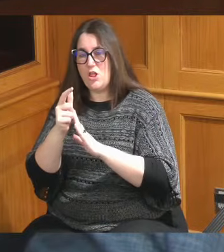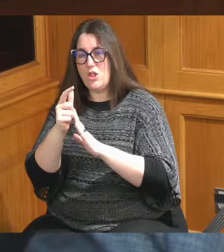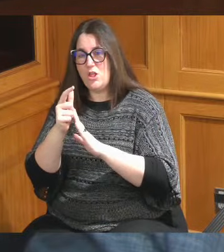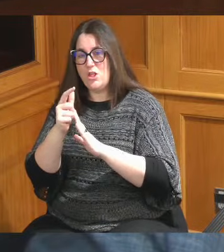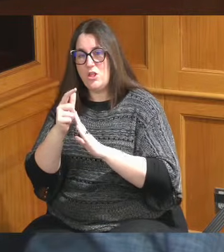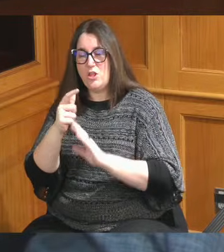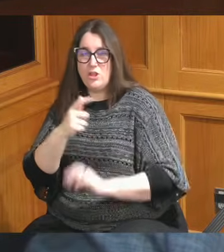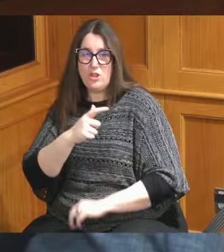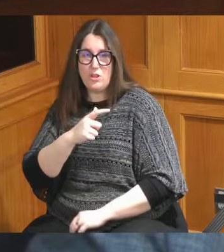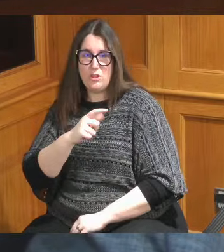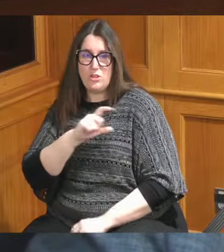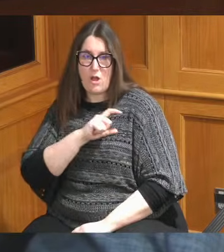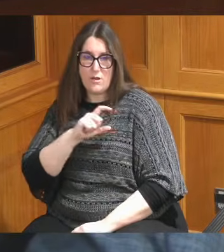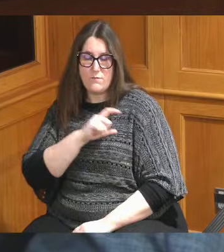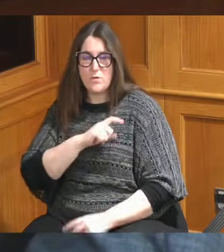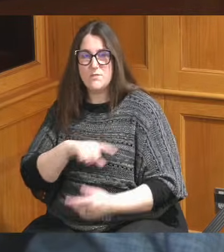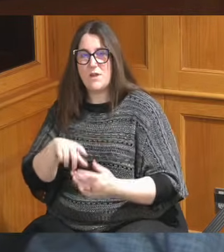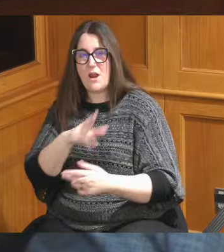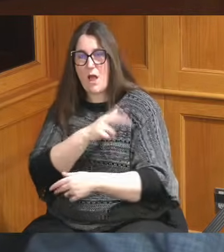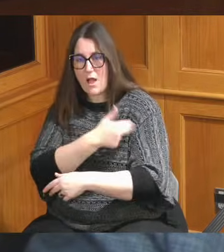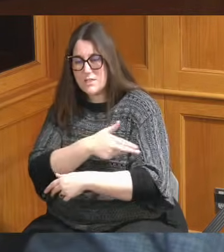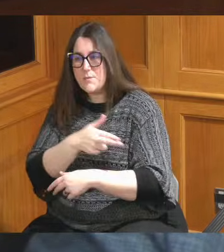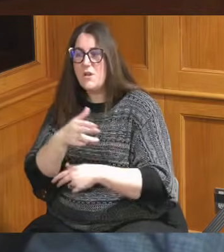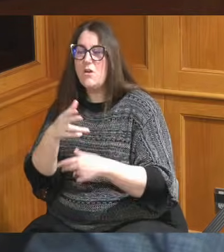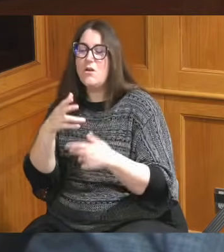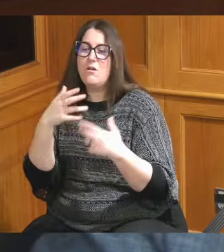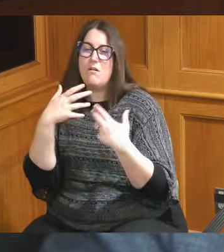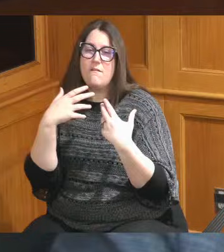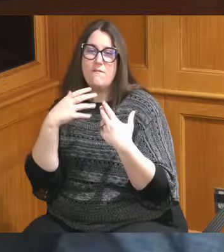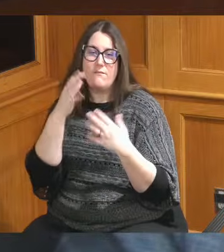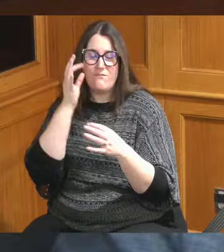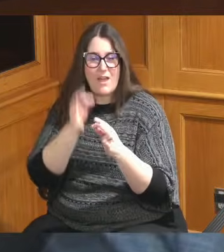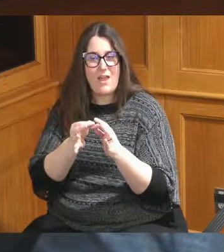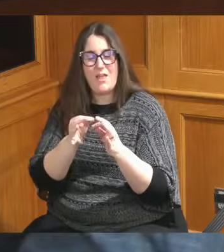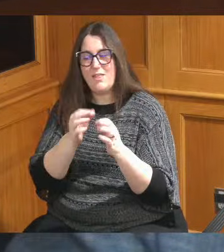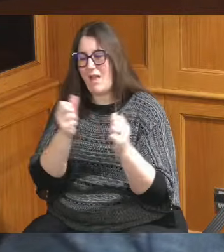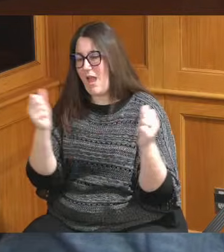hospitals, the faith community, the business community, all in trying to make sure that